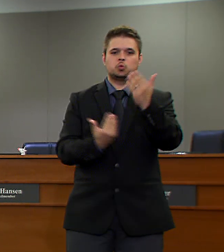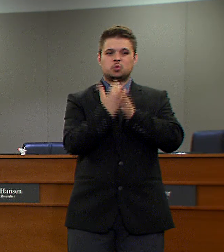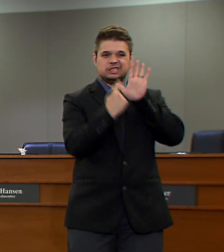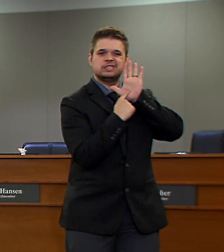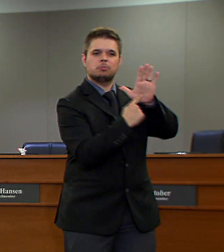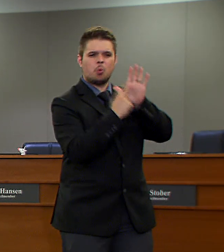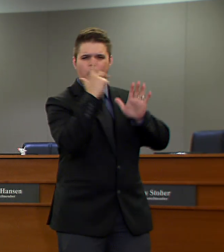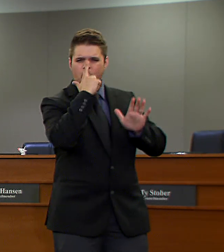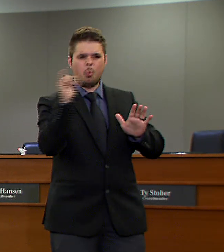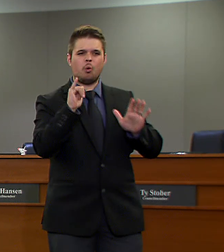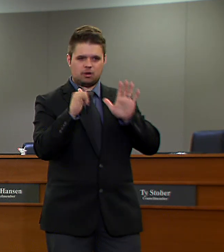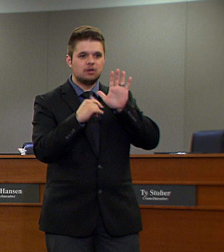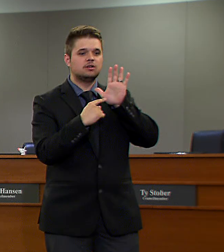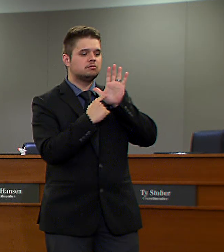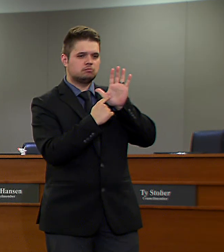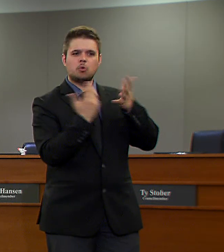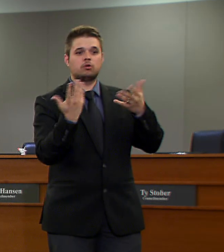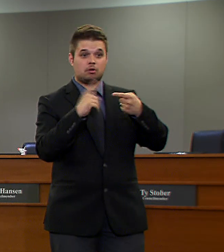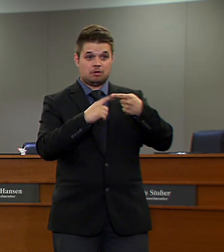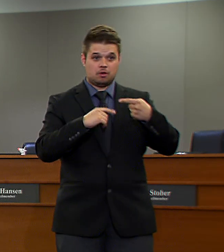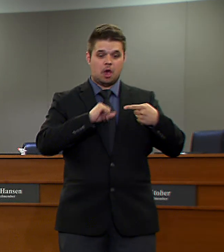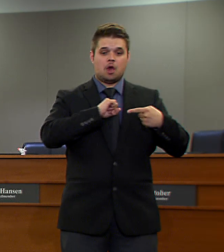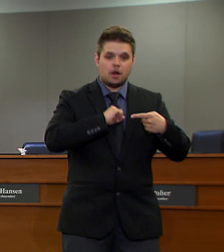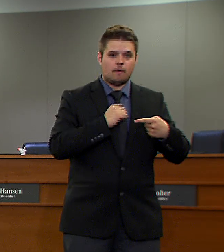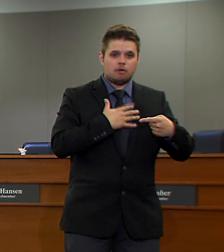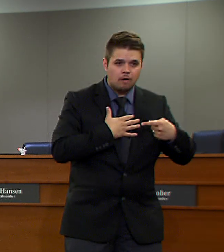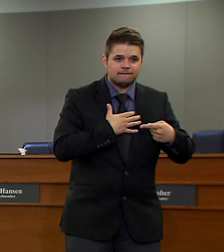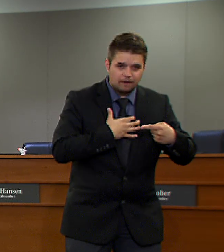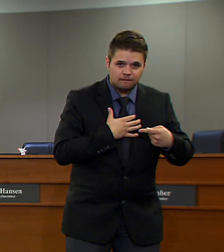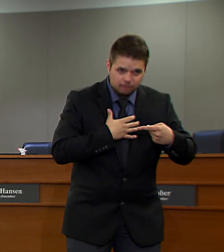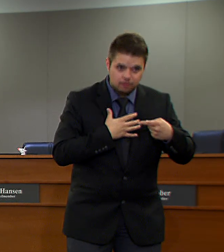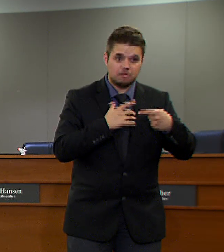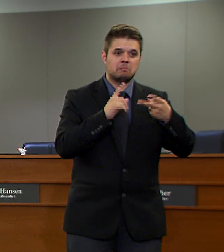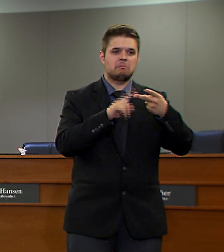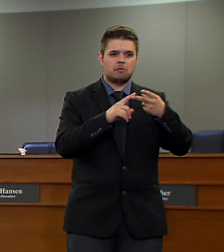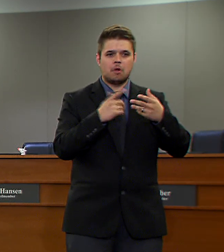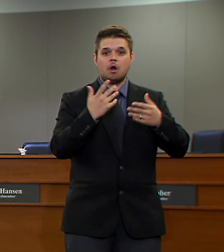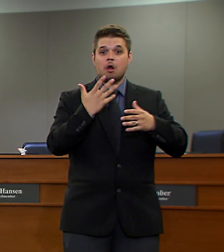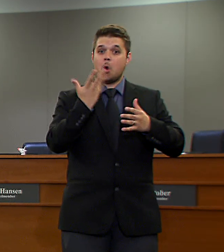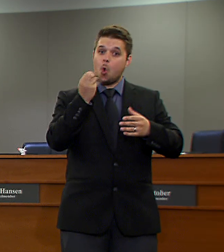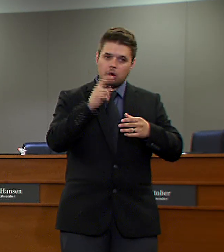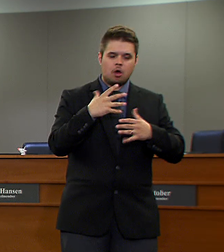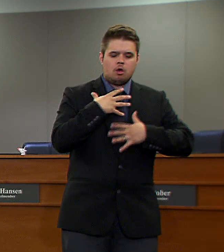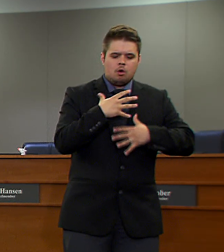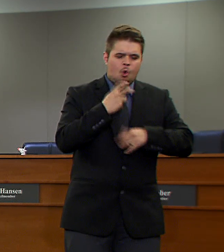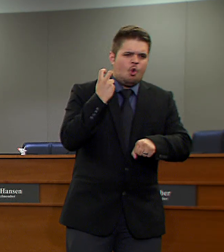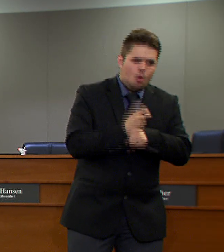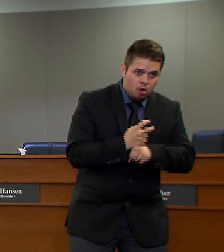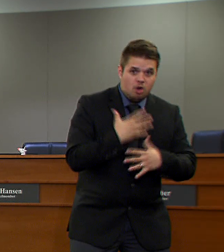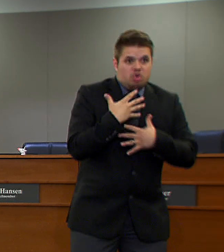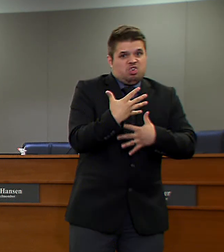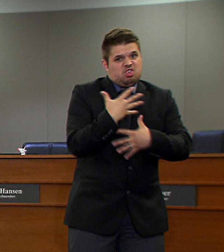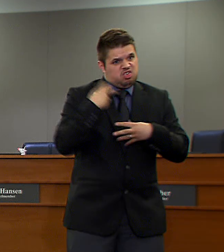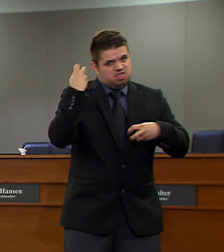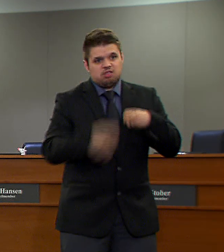A cough. Shortness of breath or difficulty breathing. And at least two of these